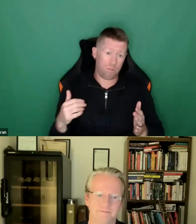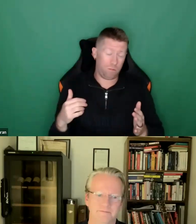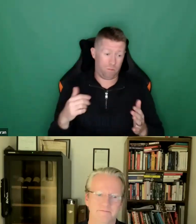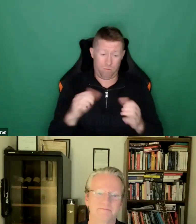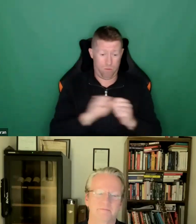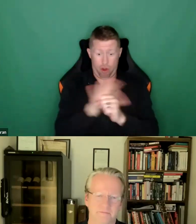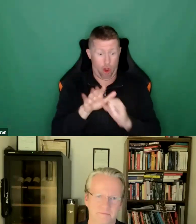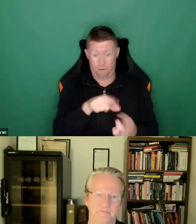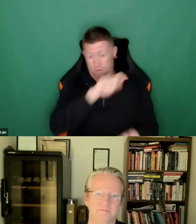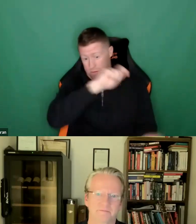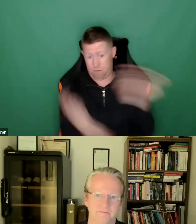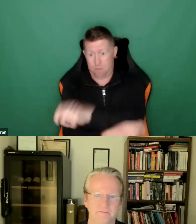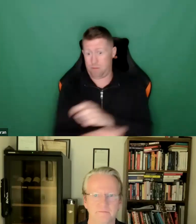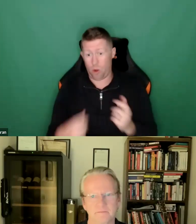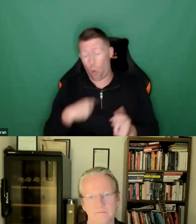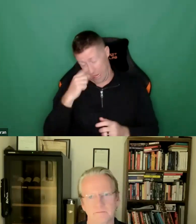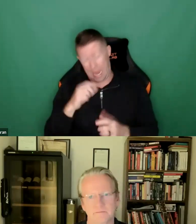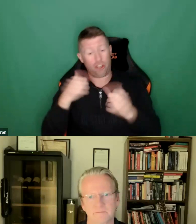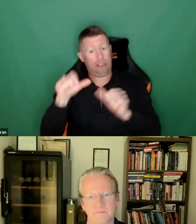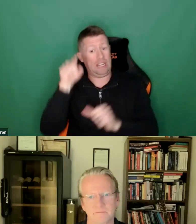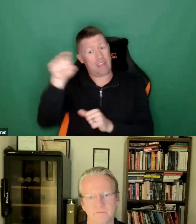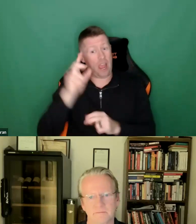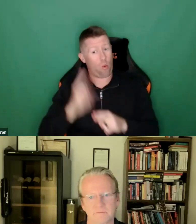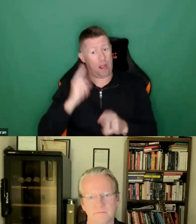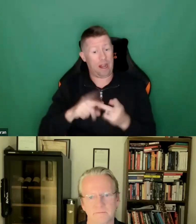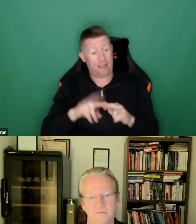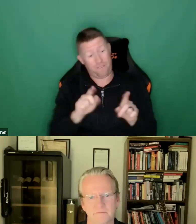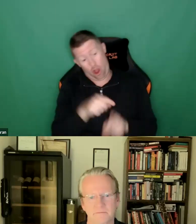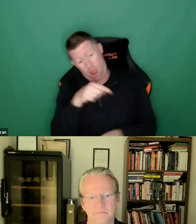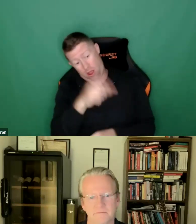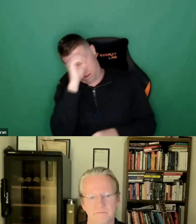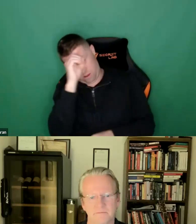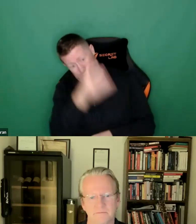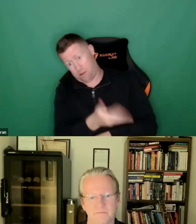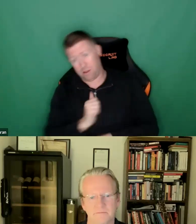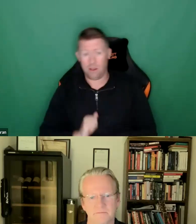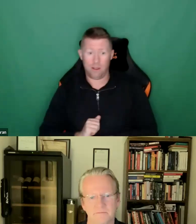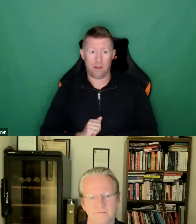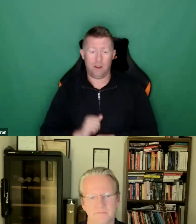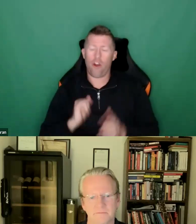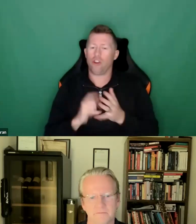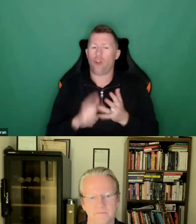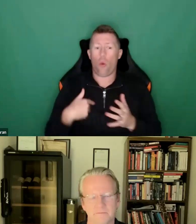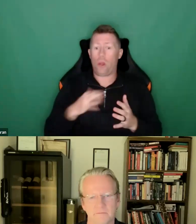like wow, this is a school that I am part of, it's making a difference for me, and